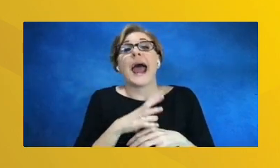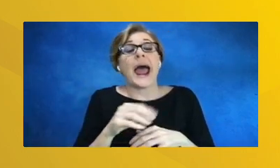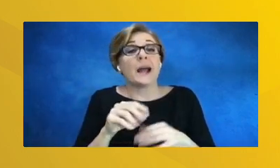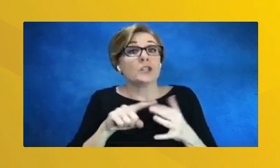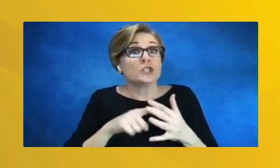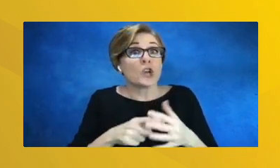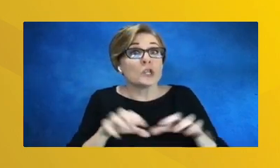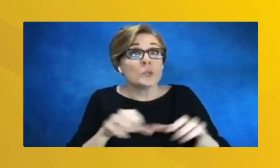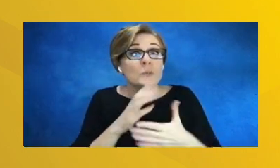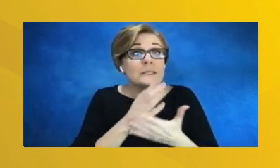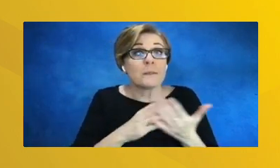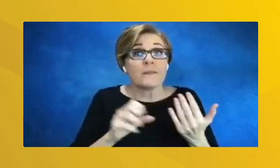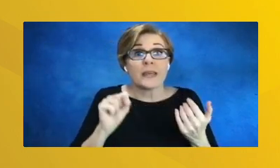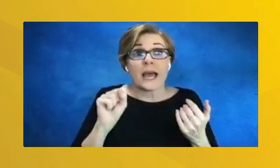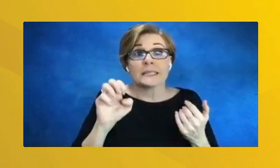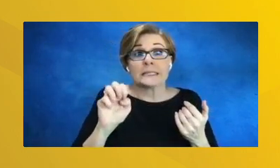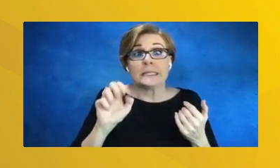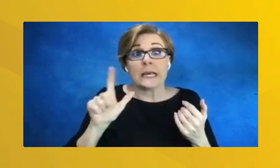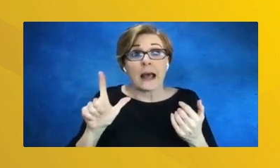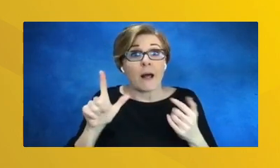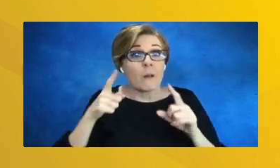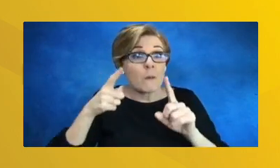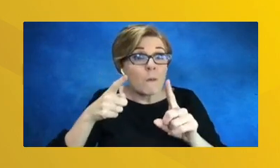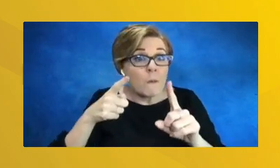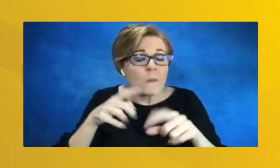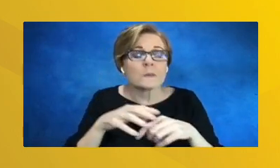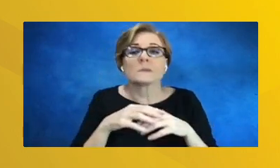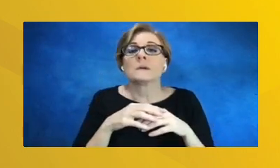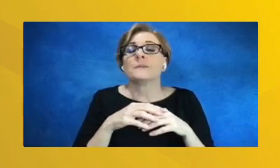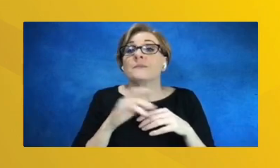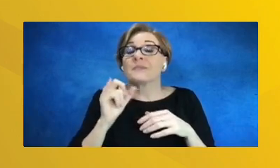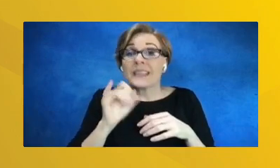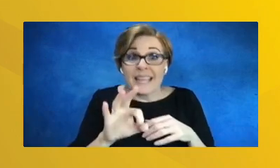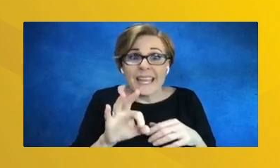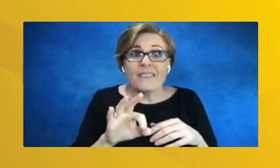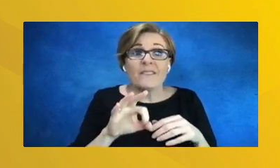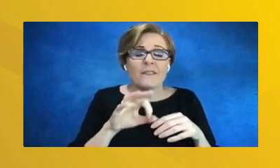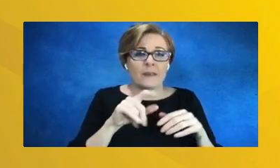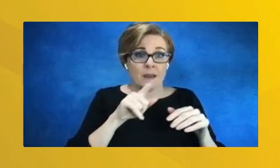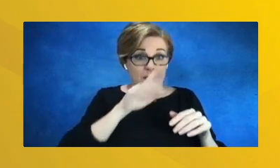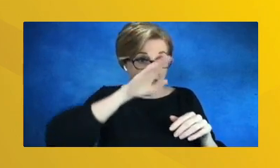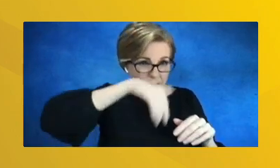You know, if an elephant is flapping its ears, you know, does that mean it's happy?